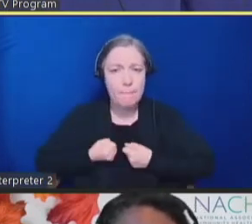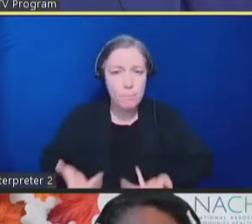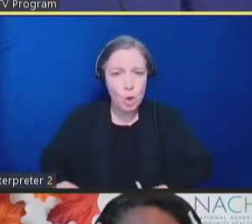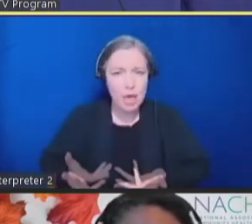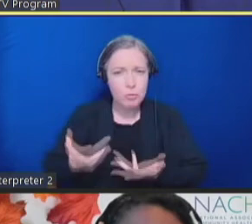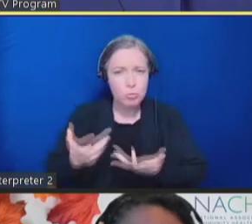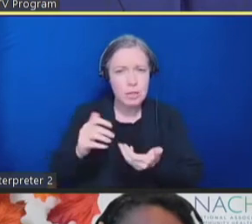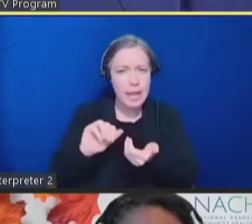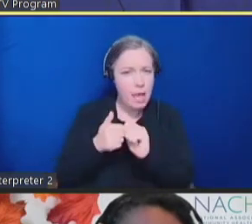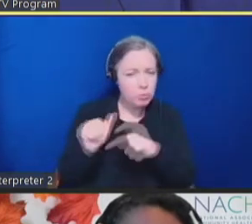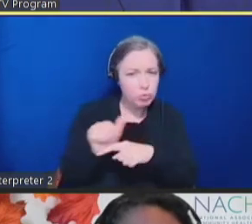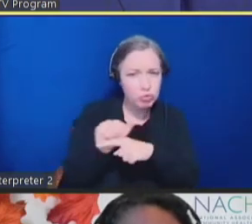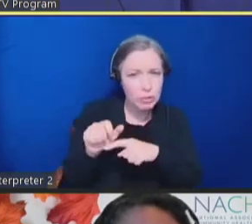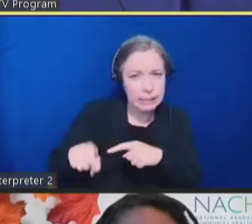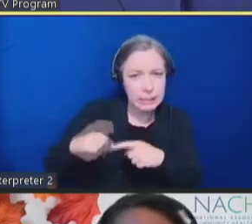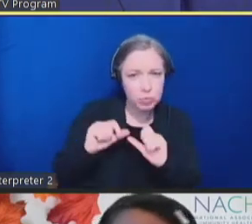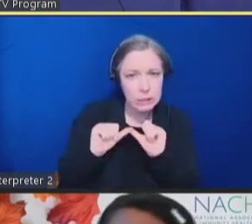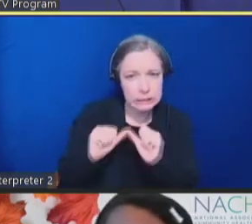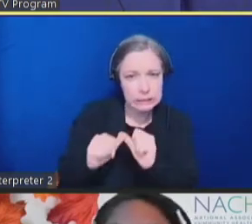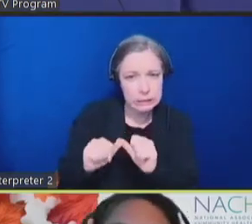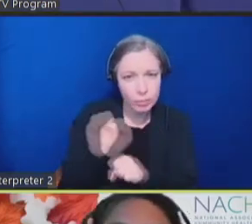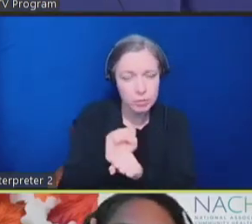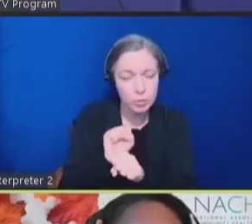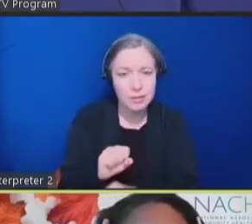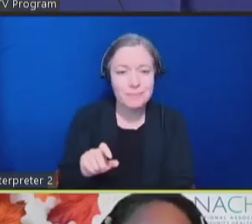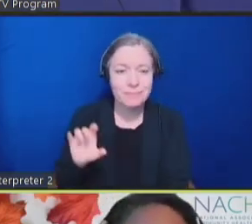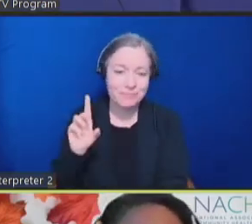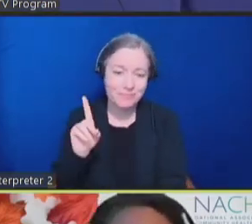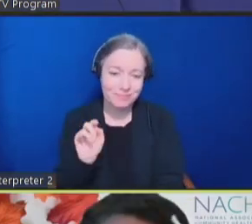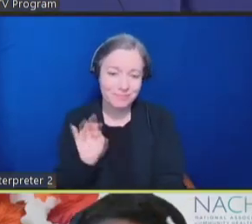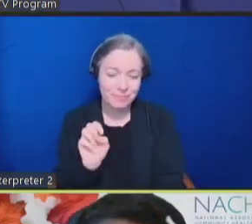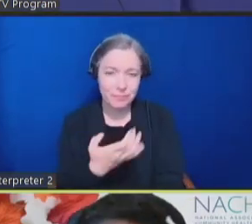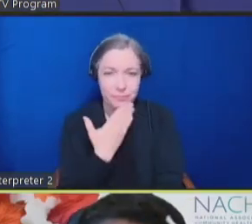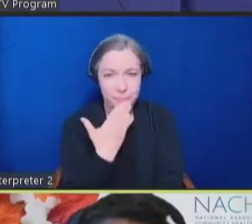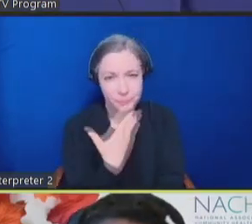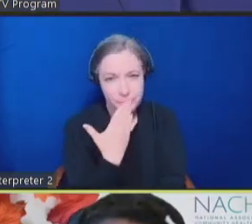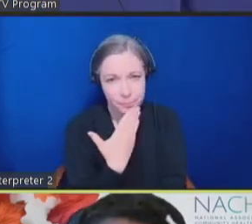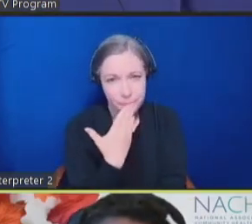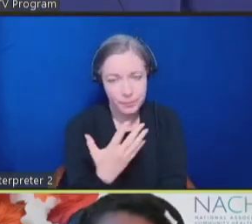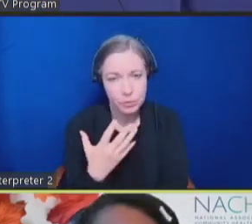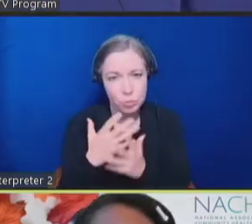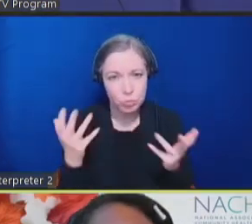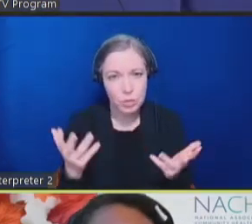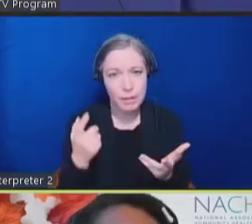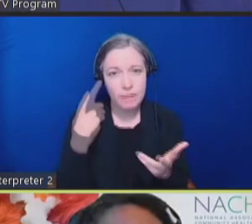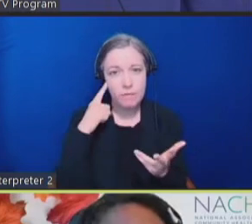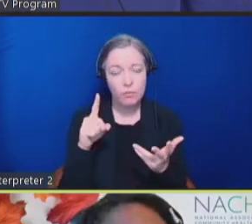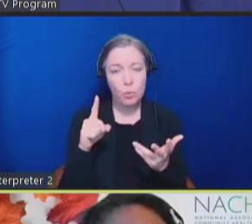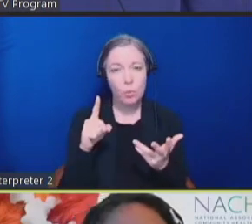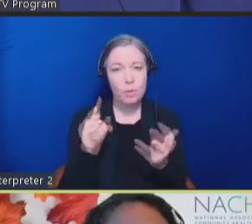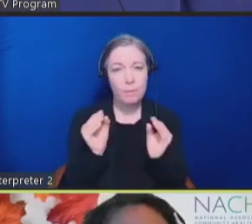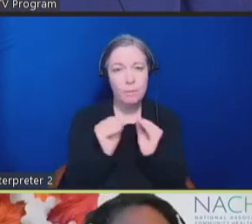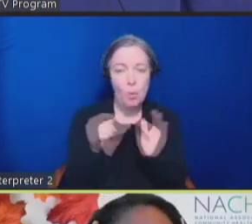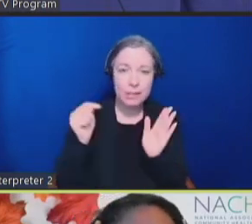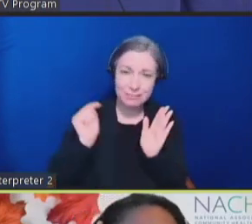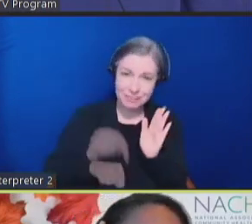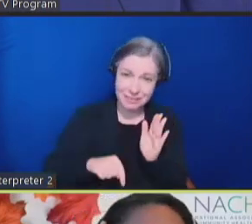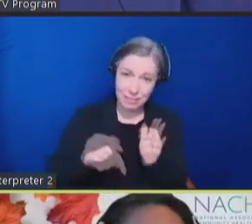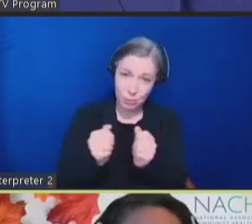Denise Octavia Smith: Thank you so much for diving a little deeper in that area. I